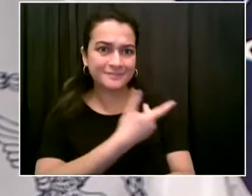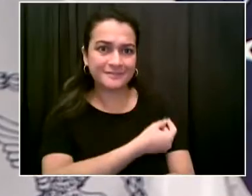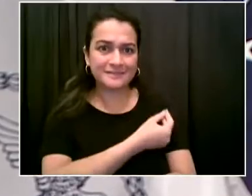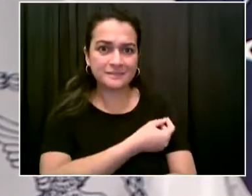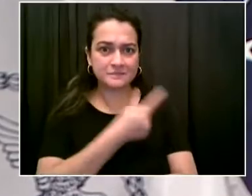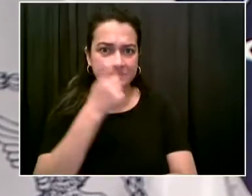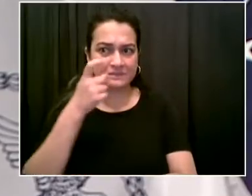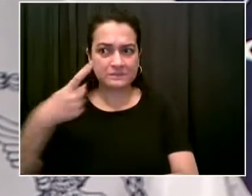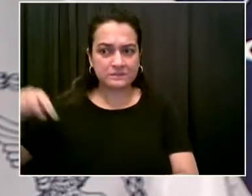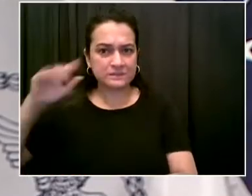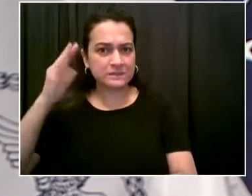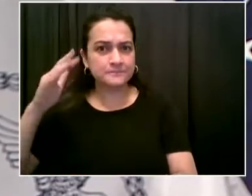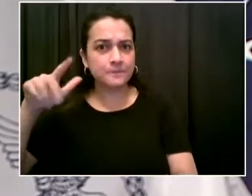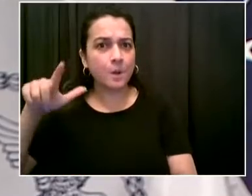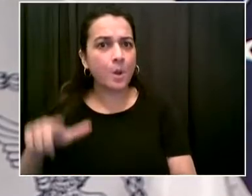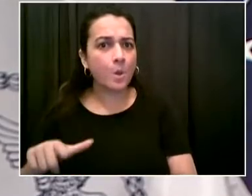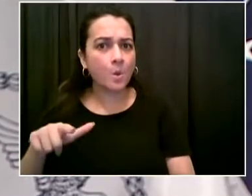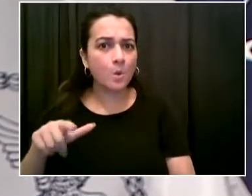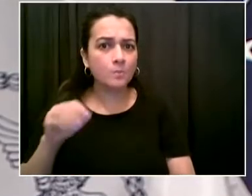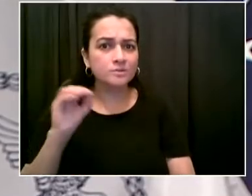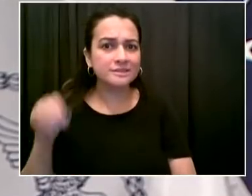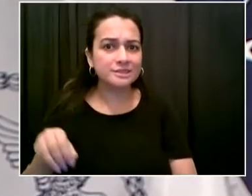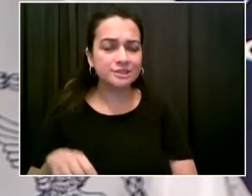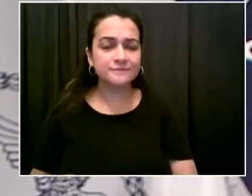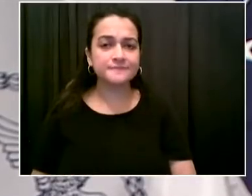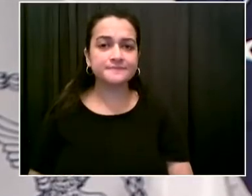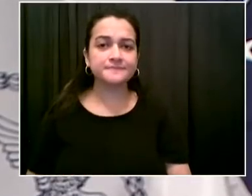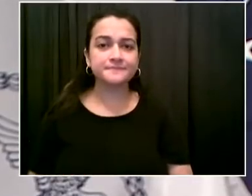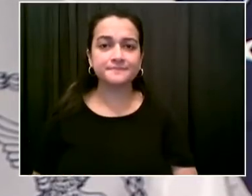ENCOURAGFE OLS K IN THESE COMMUNITIES THAT ARE SHOWING A GRATE DEAL OF HESITANCY TOWARDS GETTING